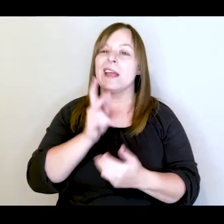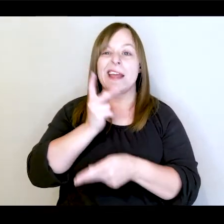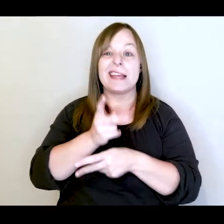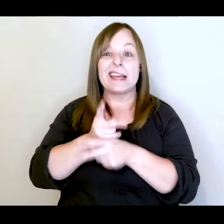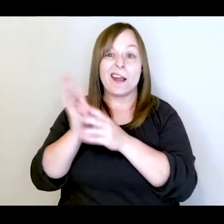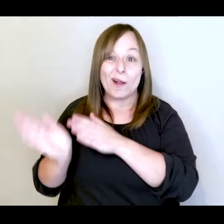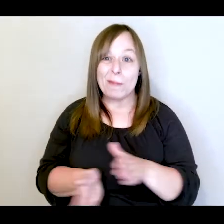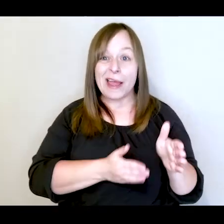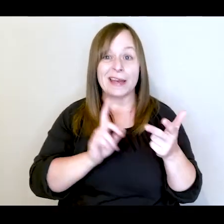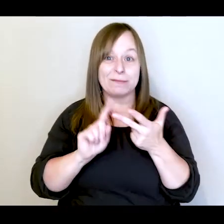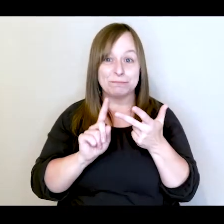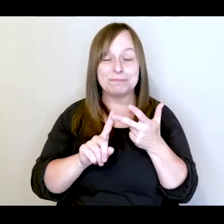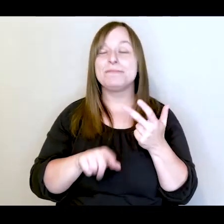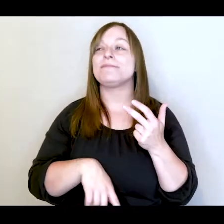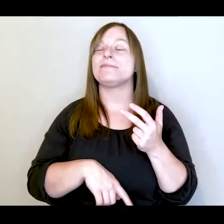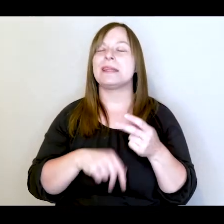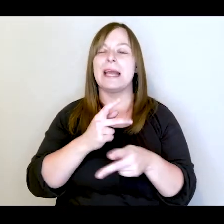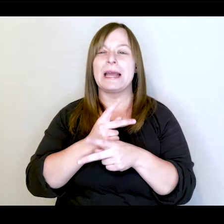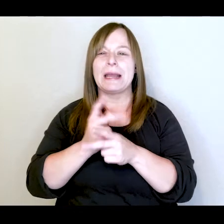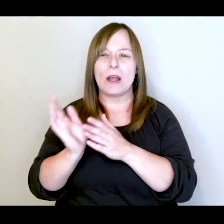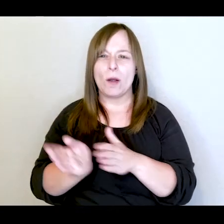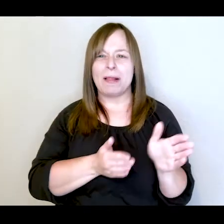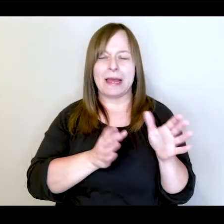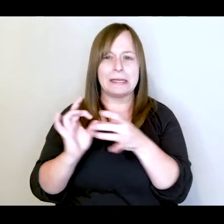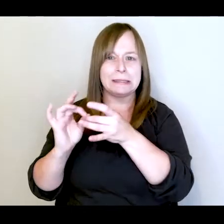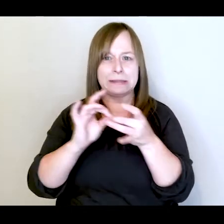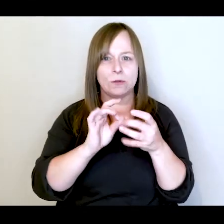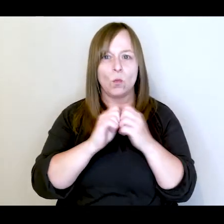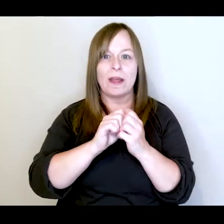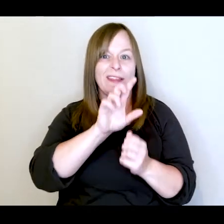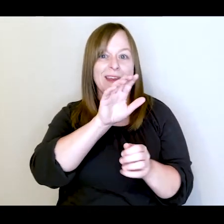Care planning is a big one. And care planning is closely tied to